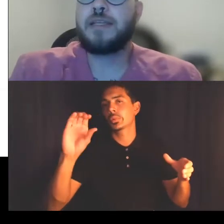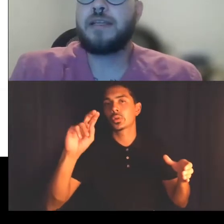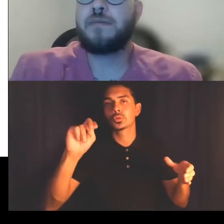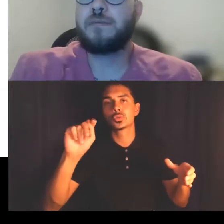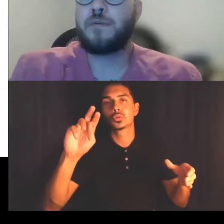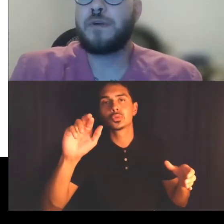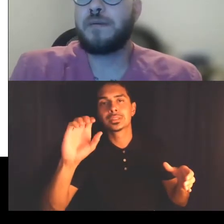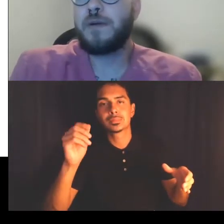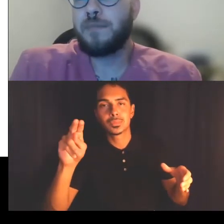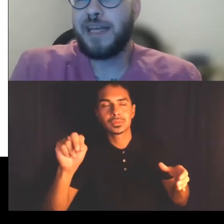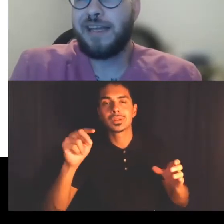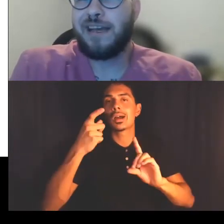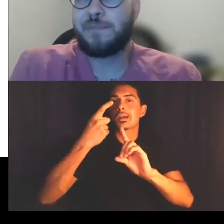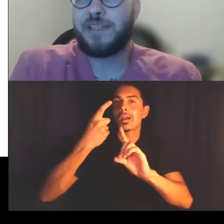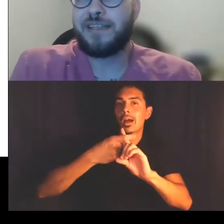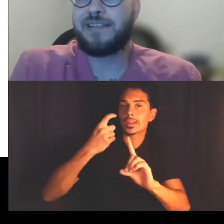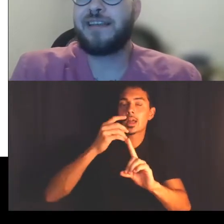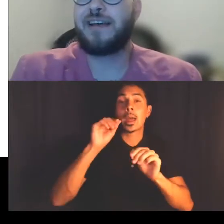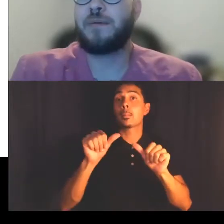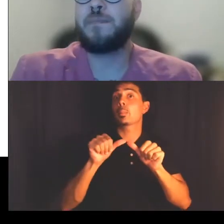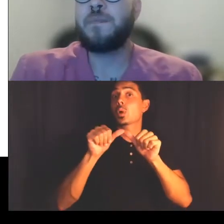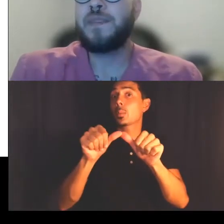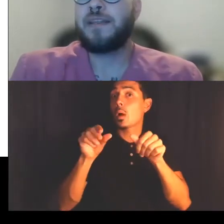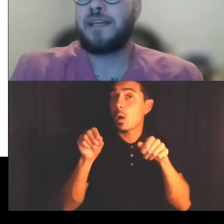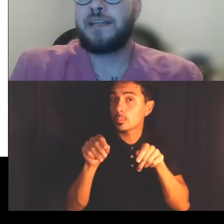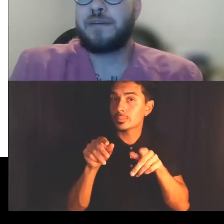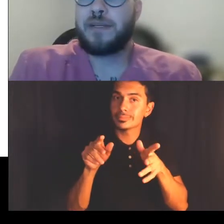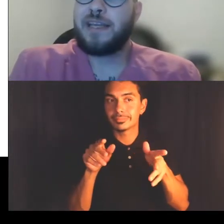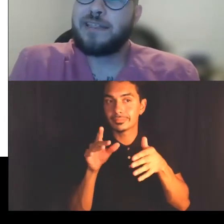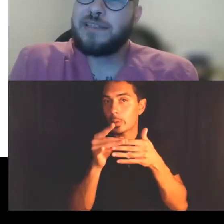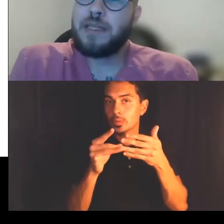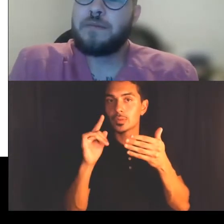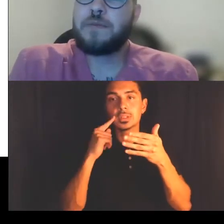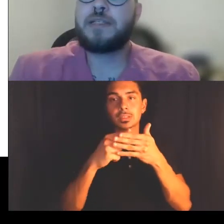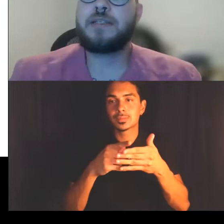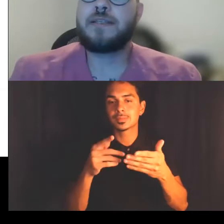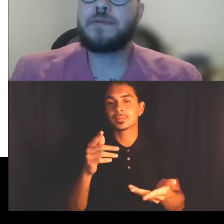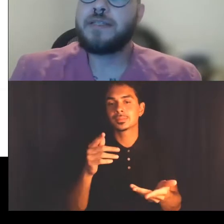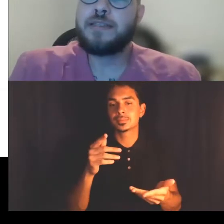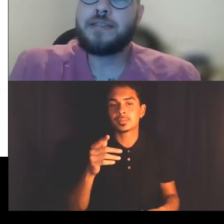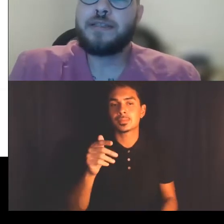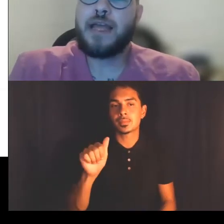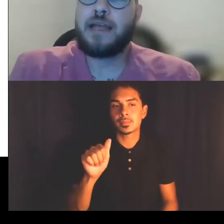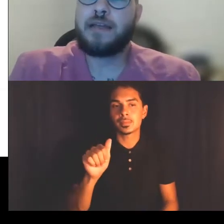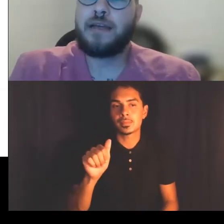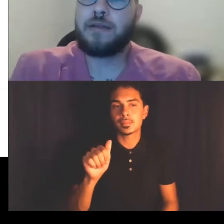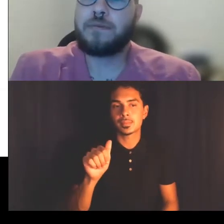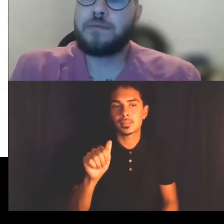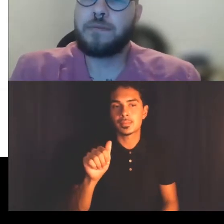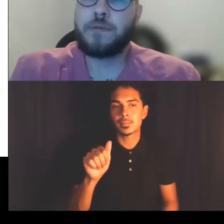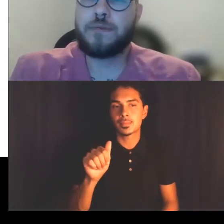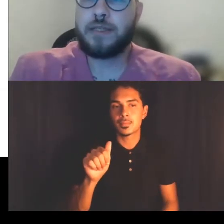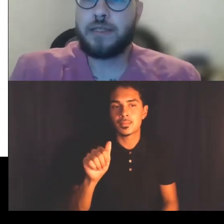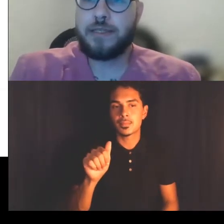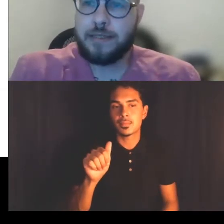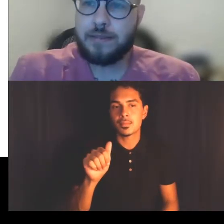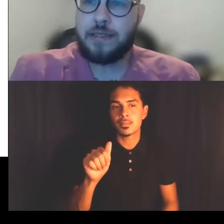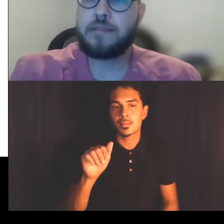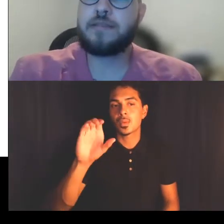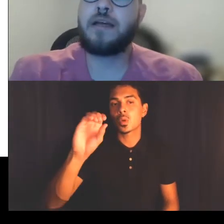and then more permanent options like an orchiectomy, which is a procedure that removes the testes,